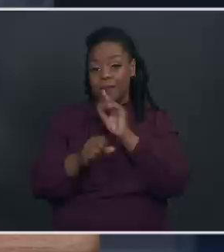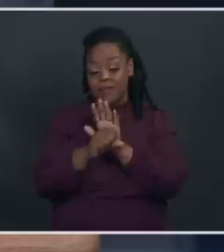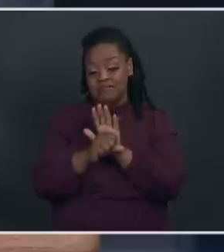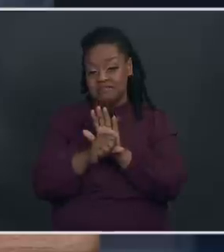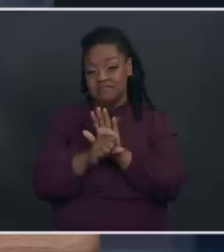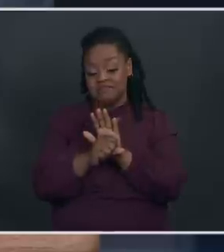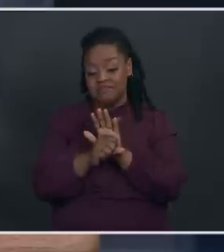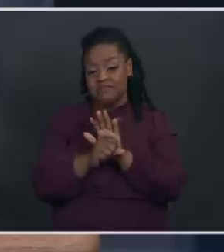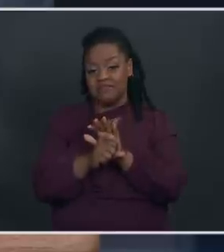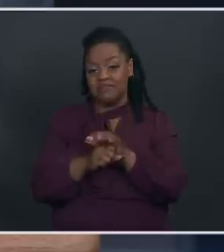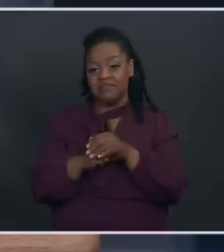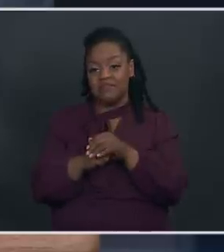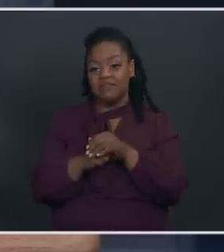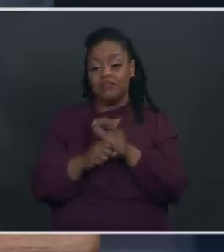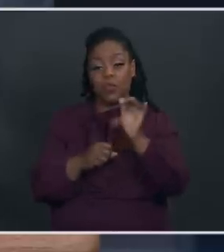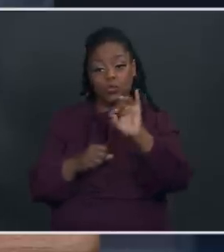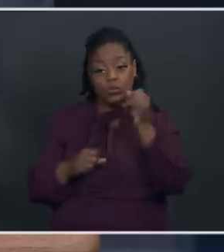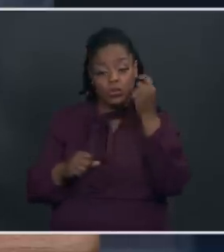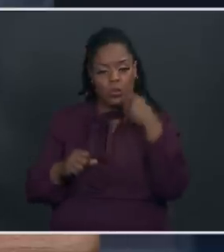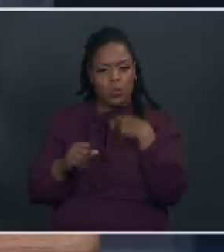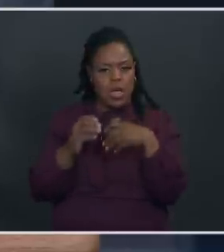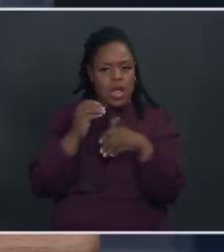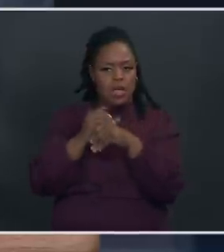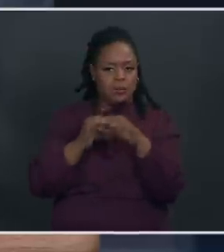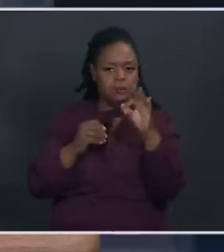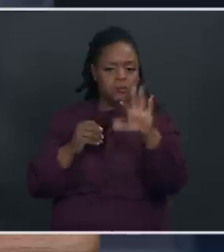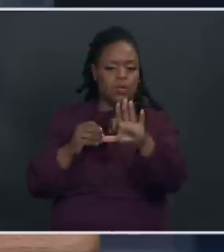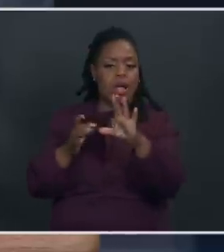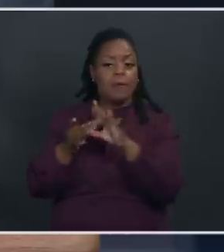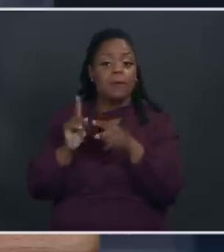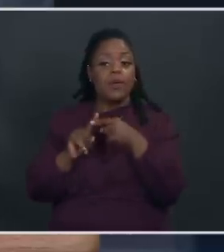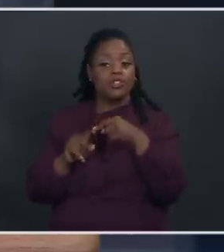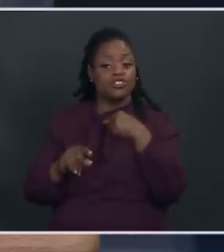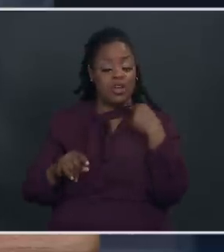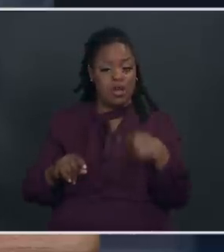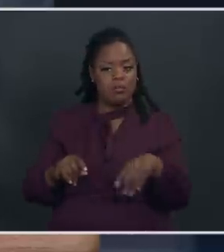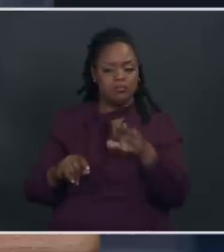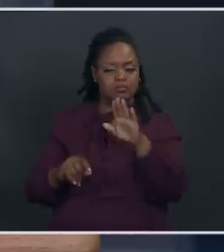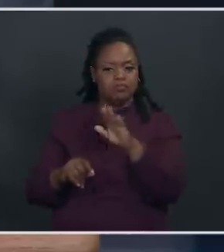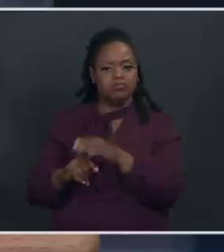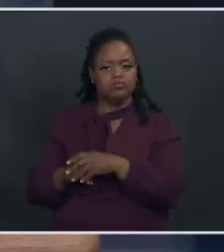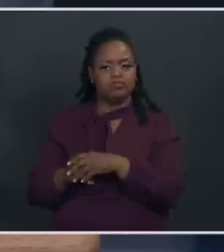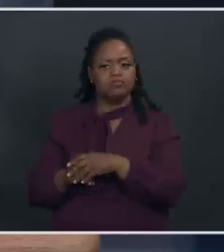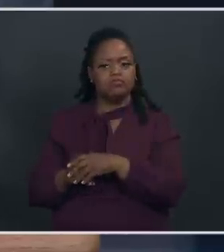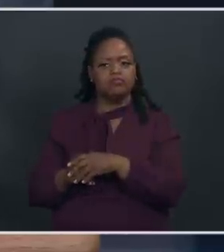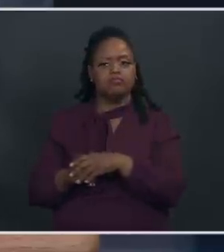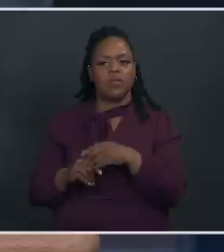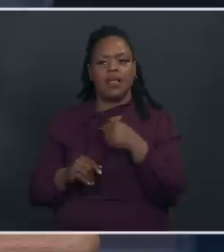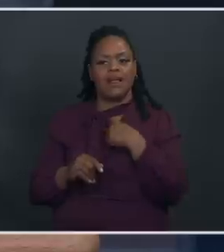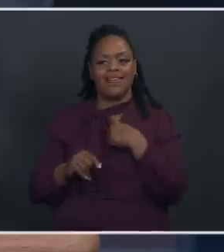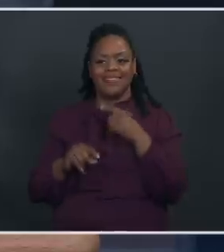And can I just add on your comment about China, which -- I'm not going to speak to the international dynamic,